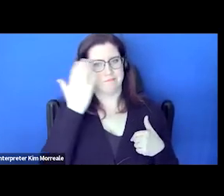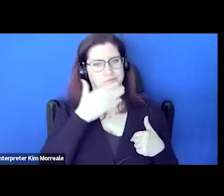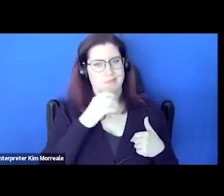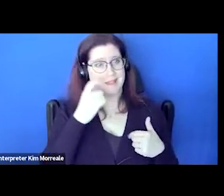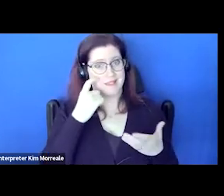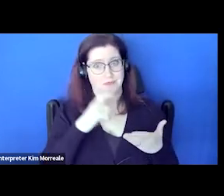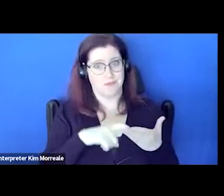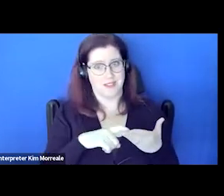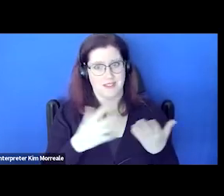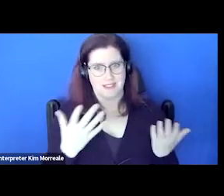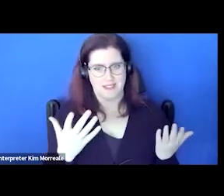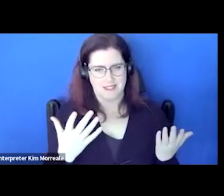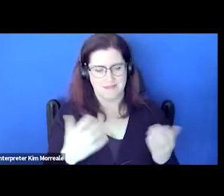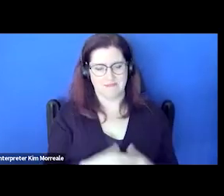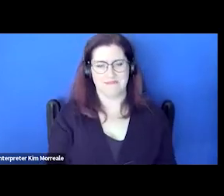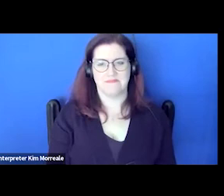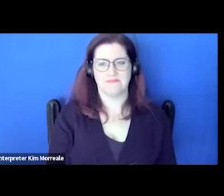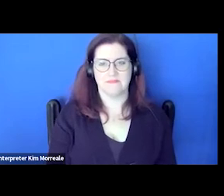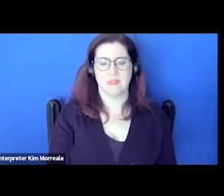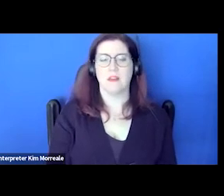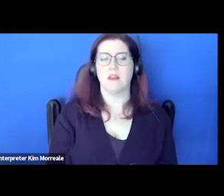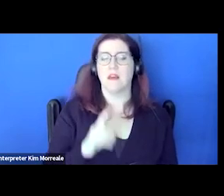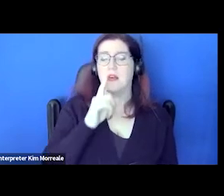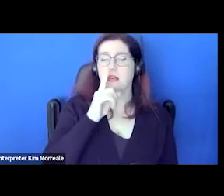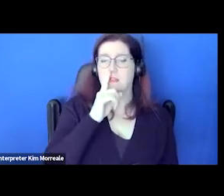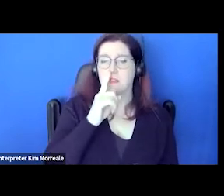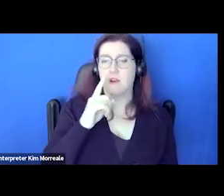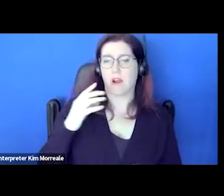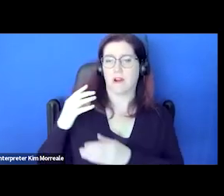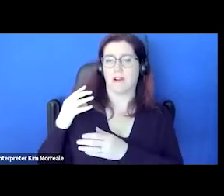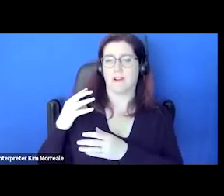but there are traditional enemies in certain regions.